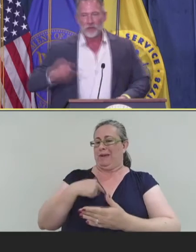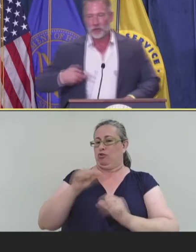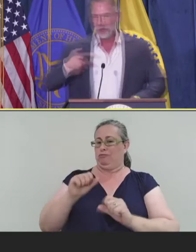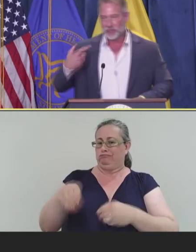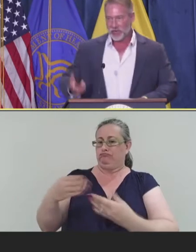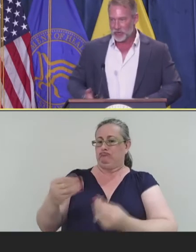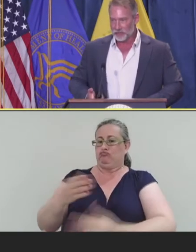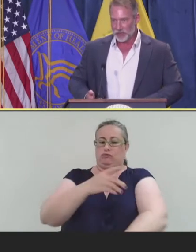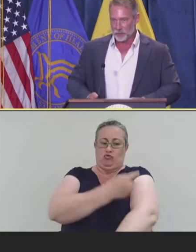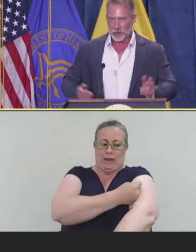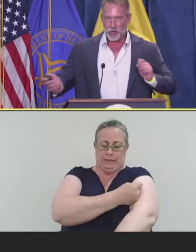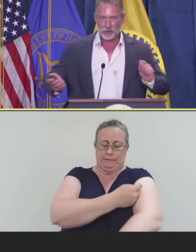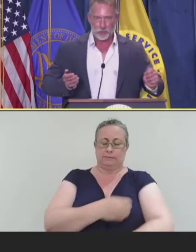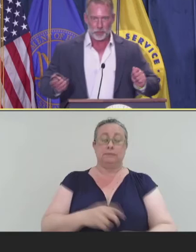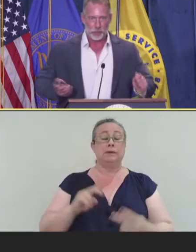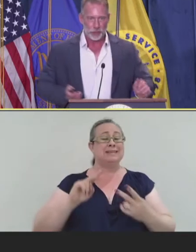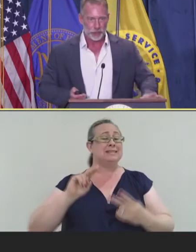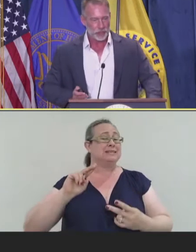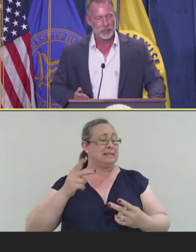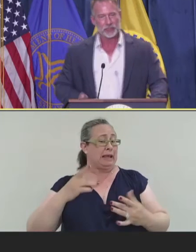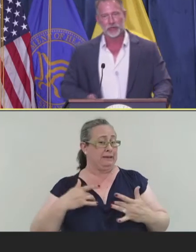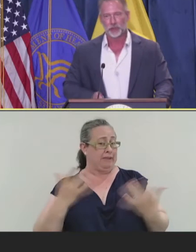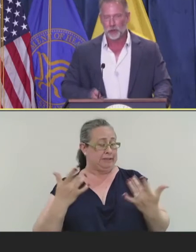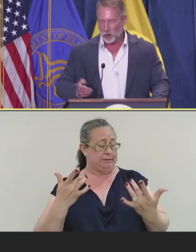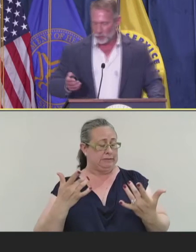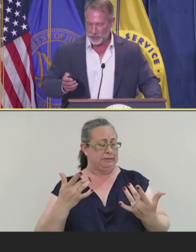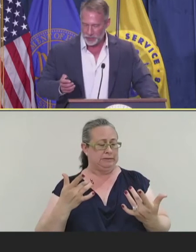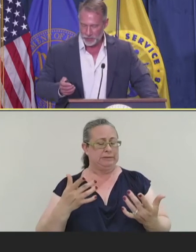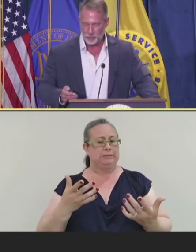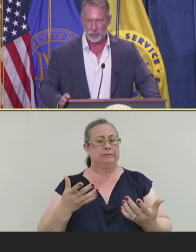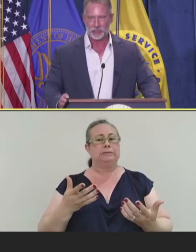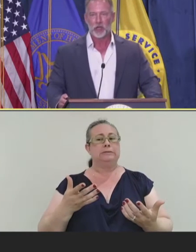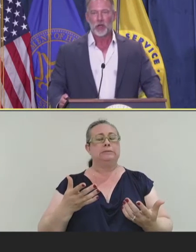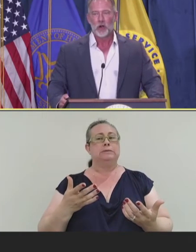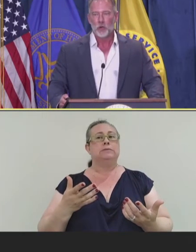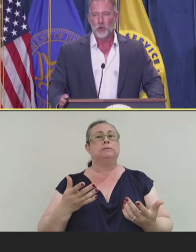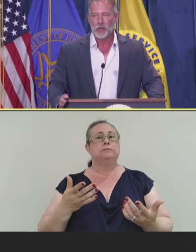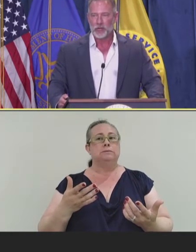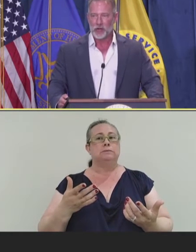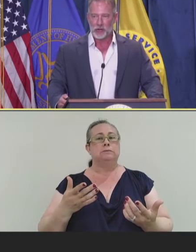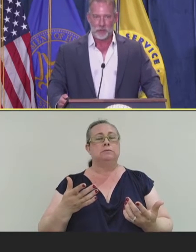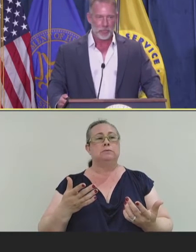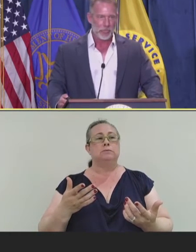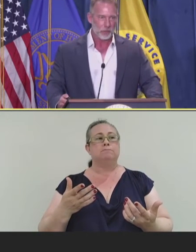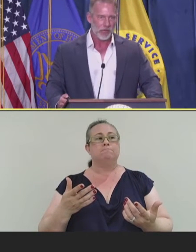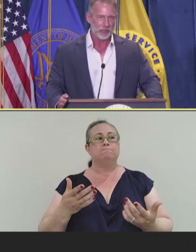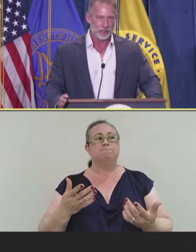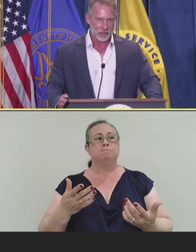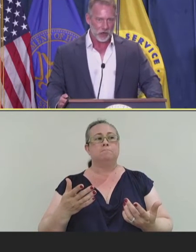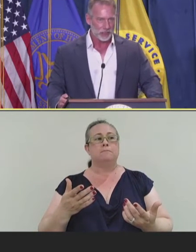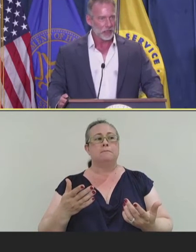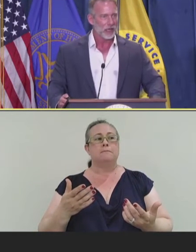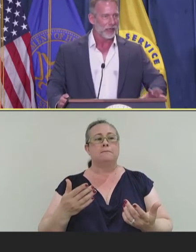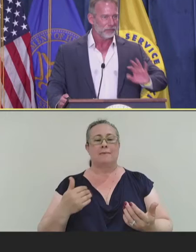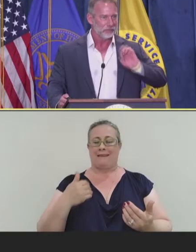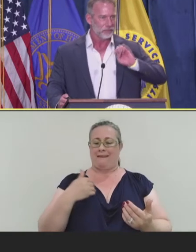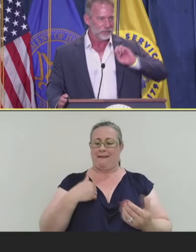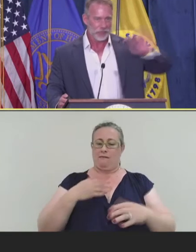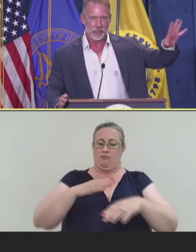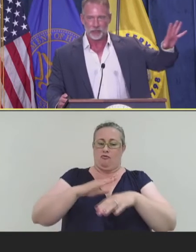For the second event, we kind of were pushed. So, all we did was we had this online link to